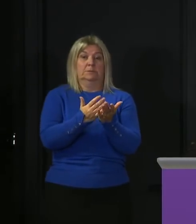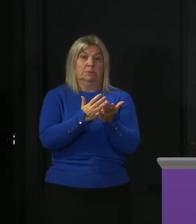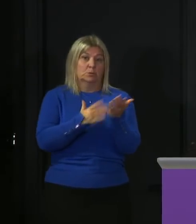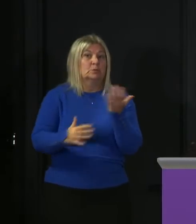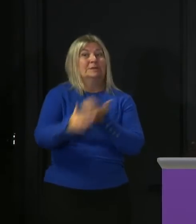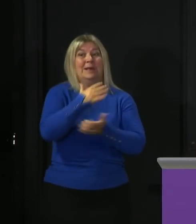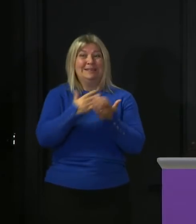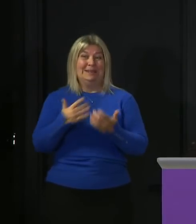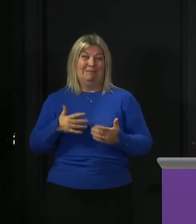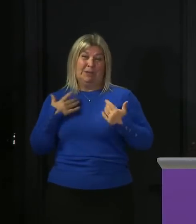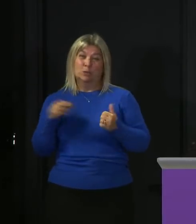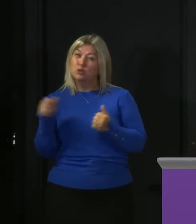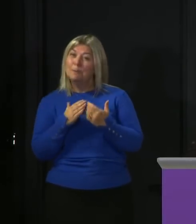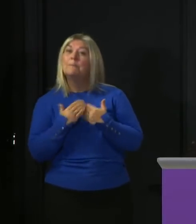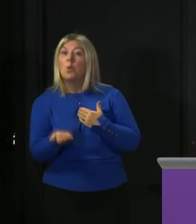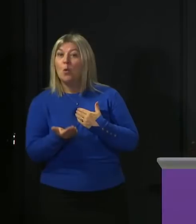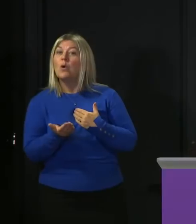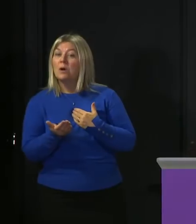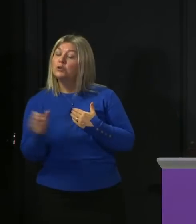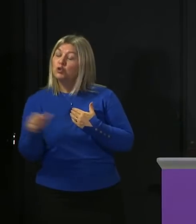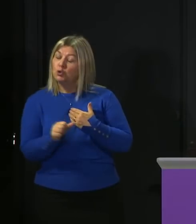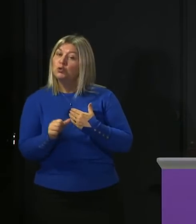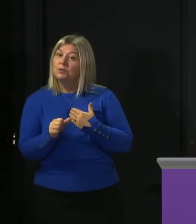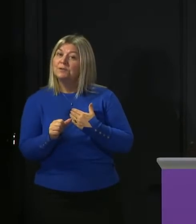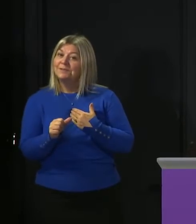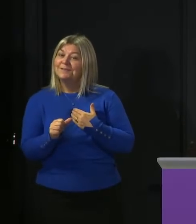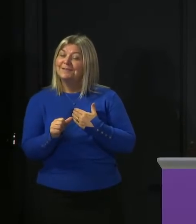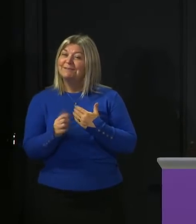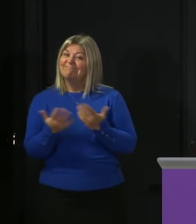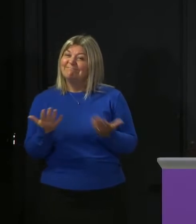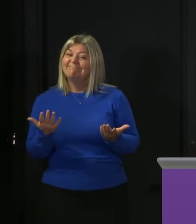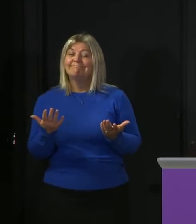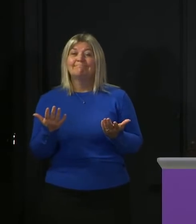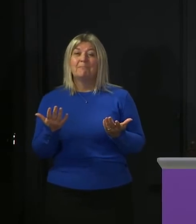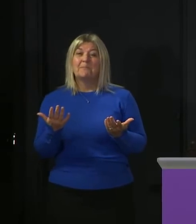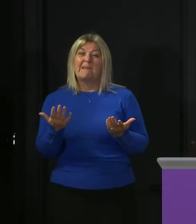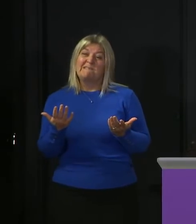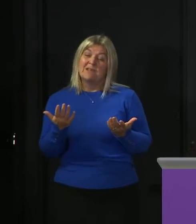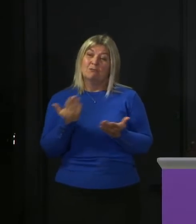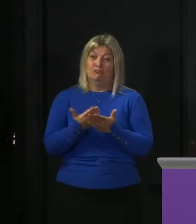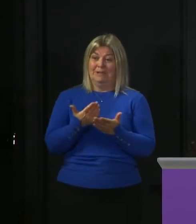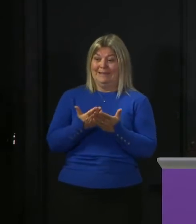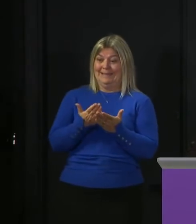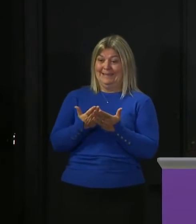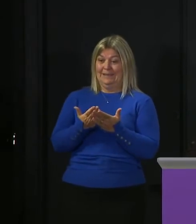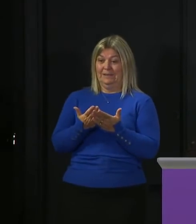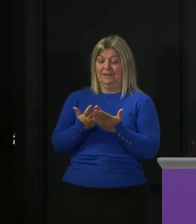far enough, and is not on a scale of giving the amount of support that will be required,